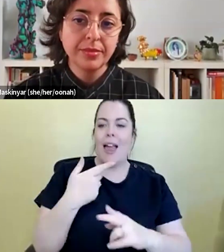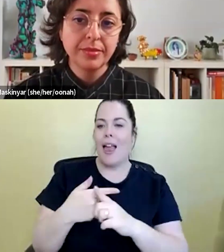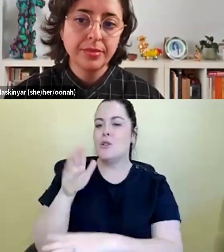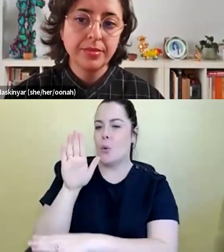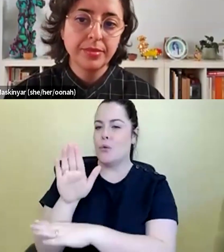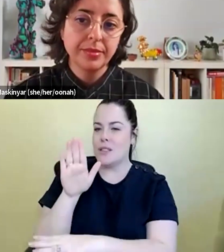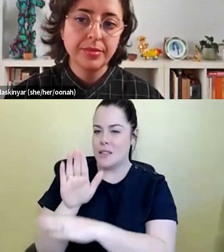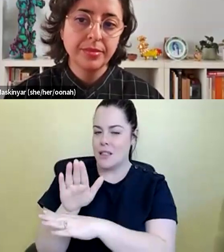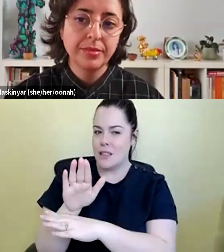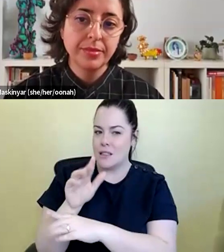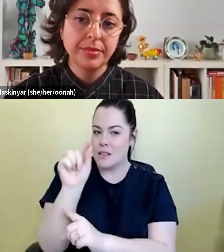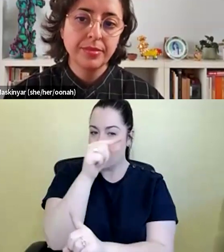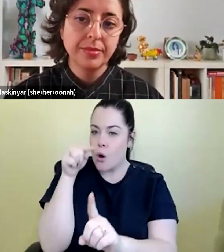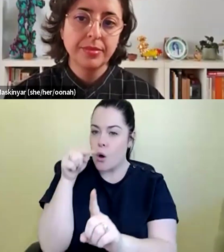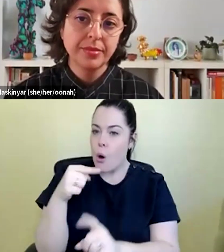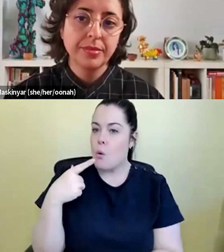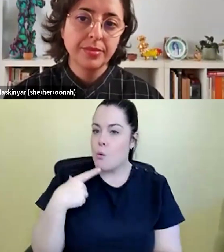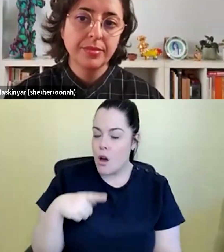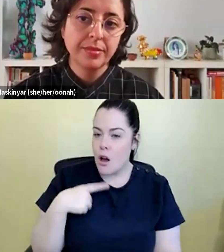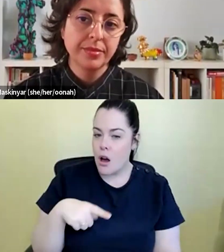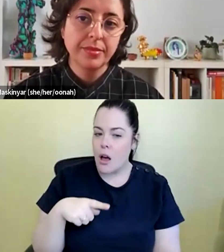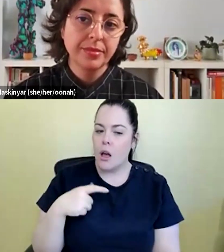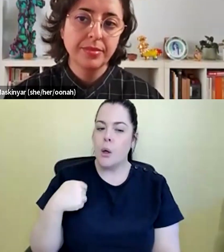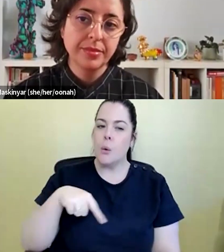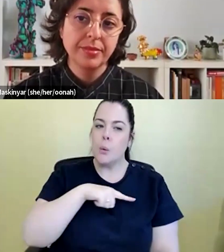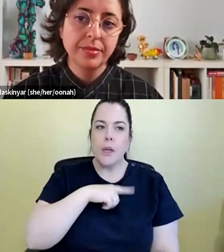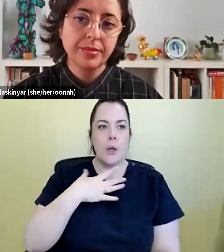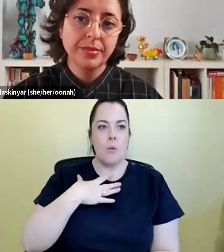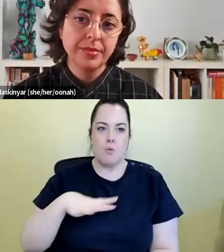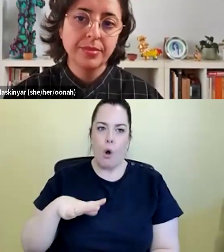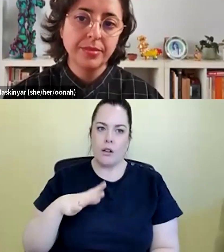few things. We really want the conversation in the room. When everyone is talking about